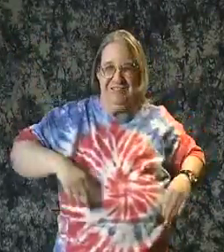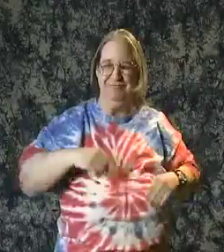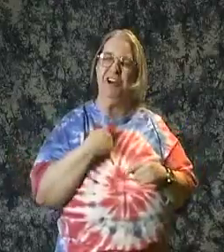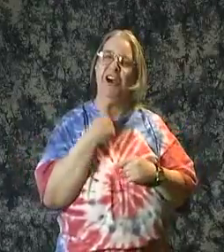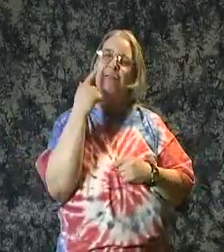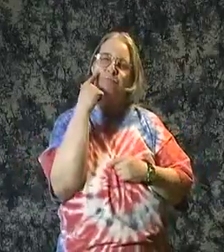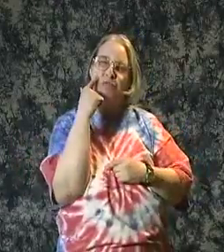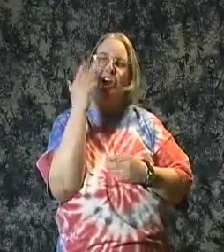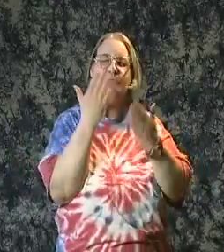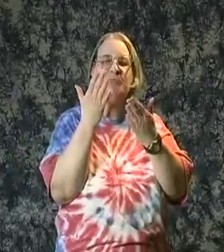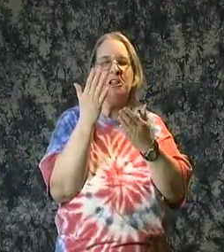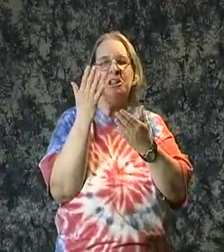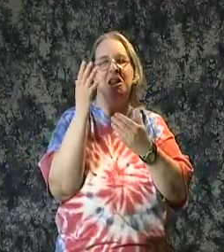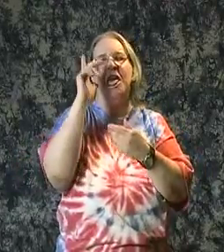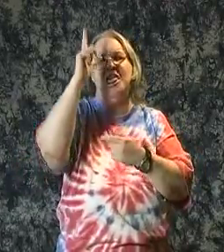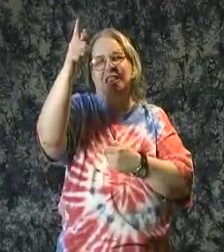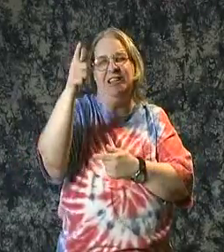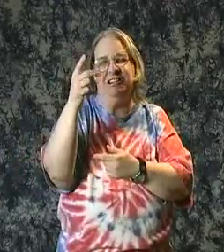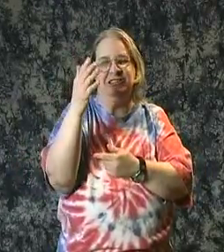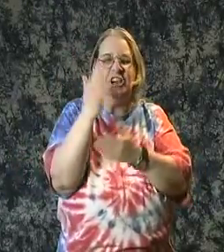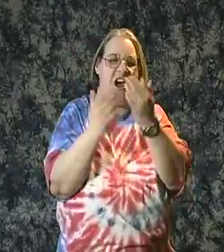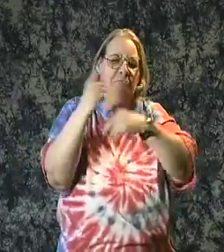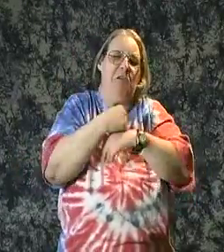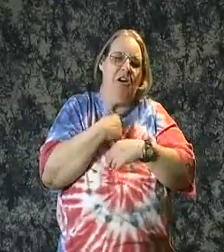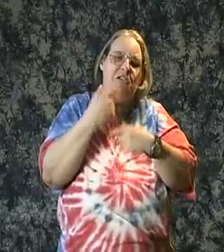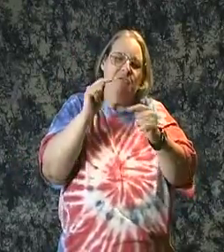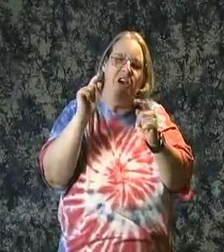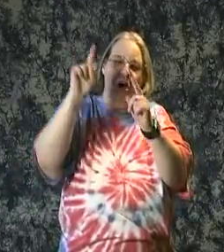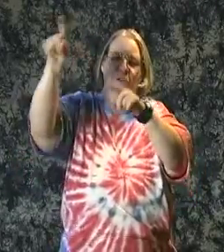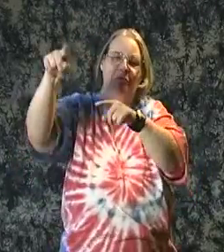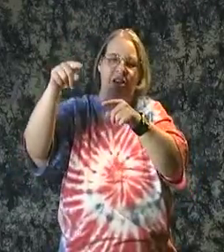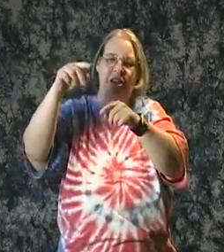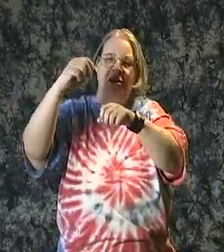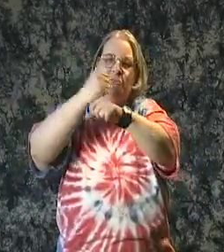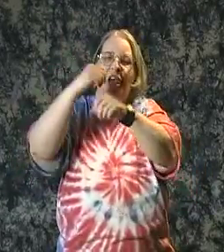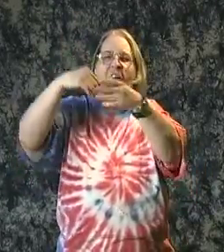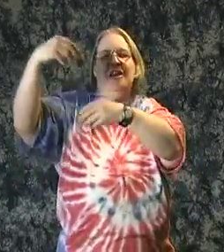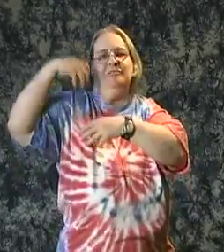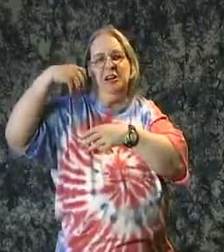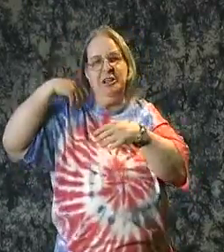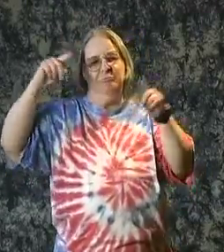I'd like to do that sometime, but I just have to find the time for it.